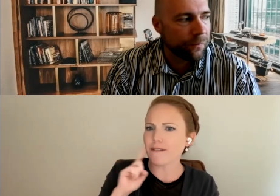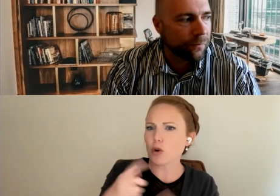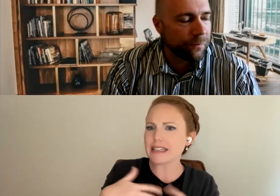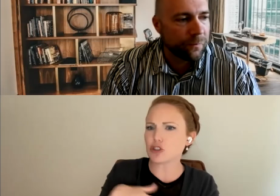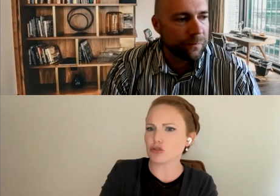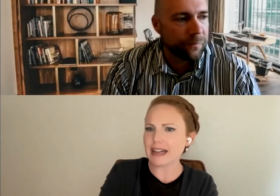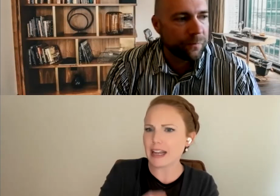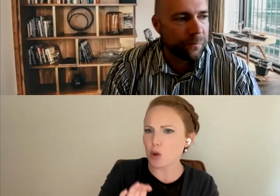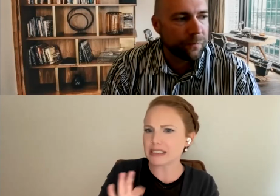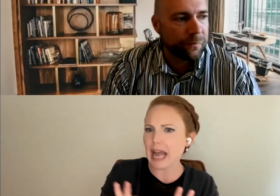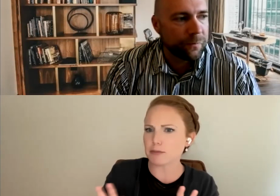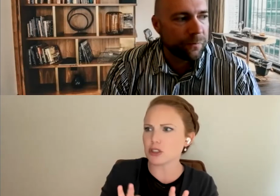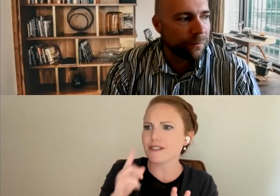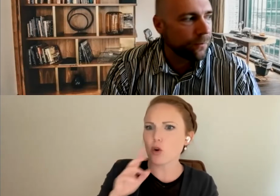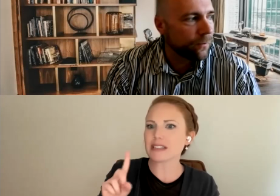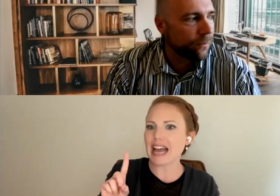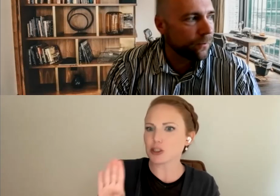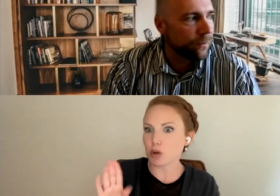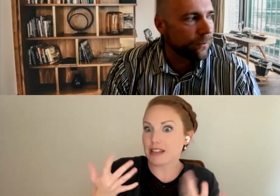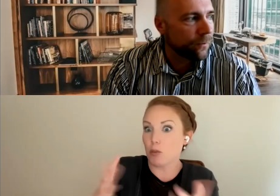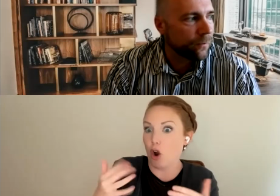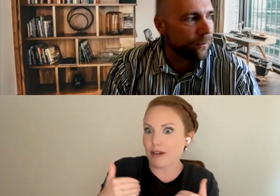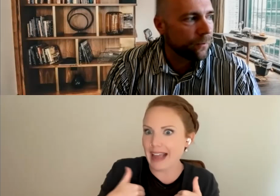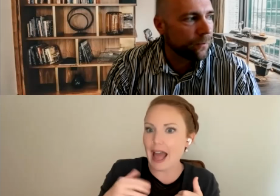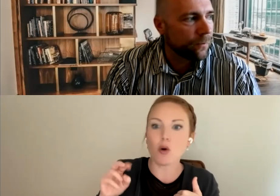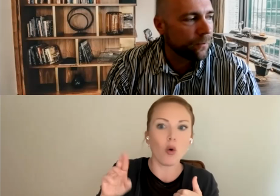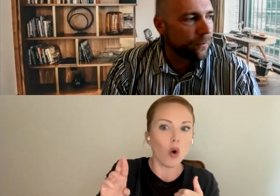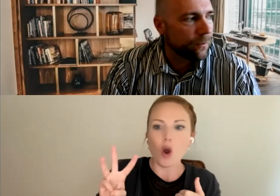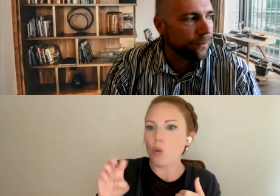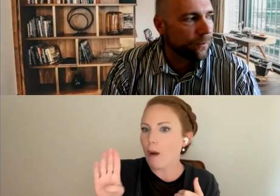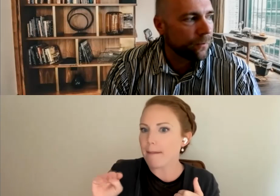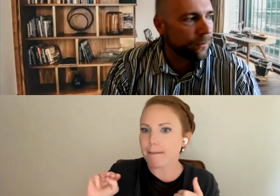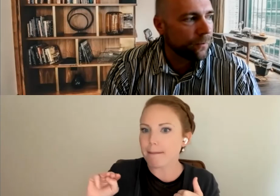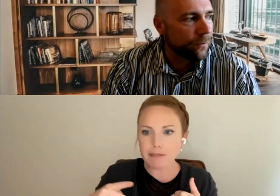existing dashboards, web maps, etc. Unfortunately I don't have sample code. So the closest I've